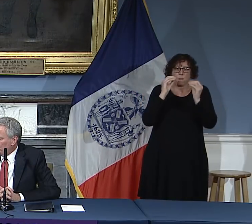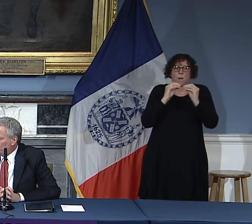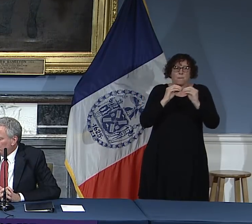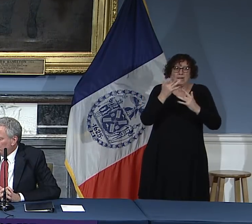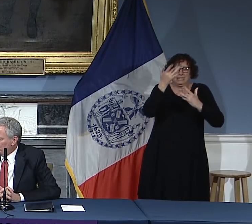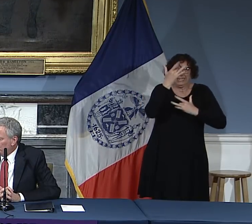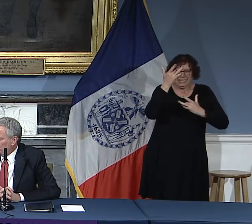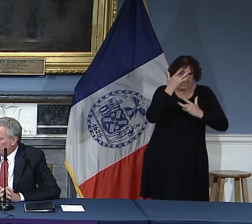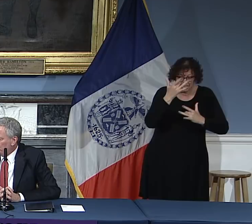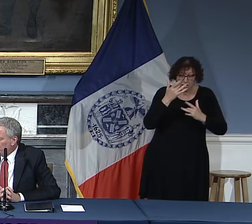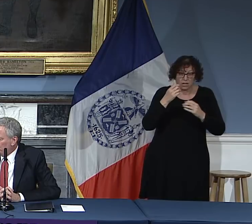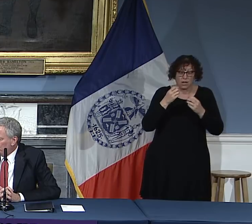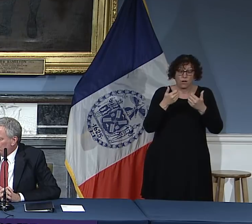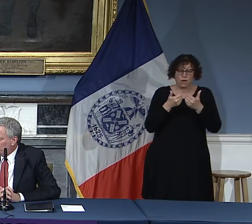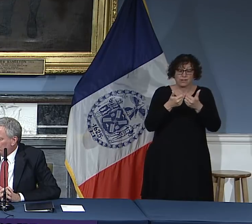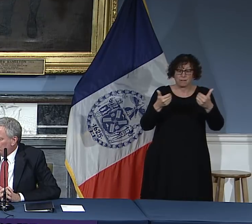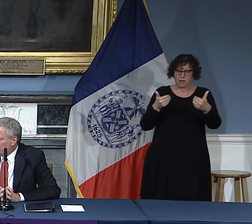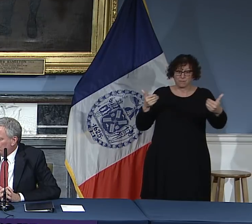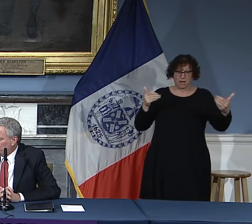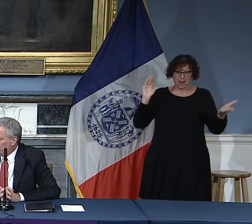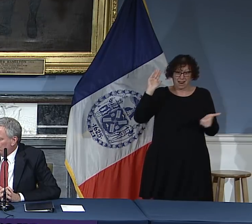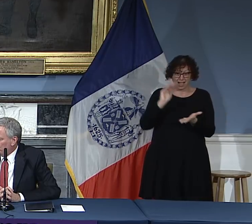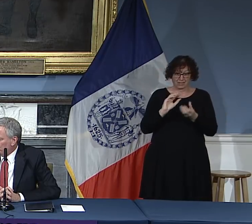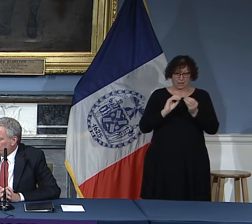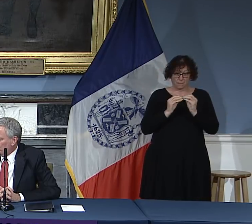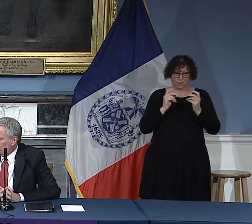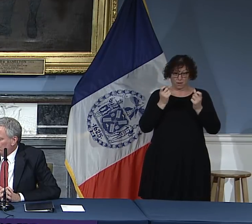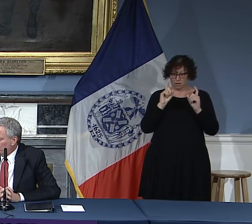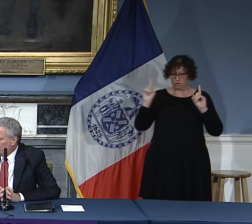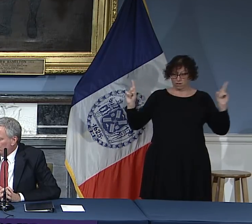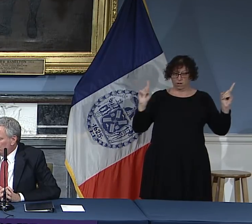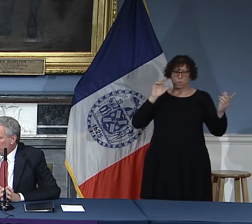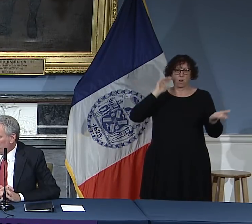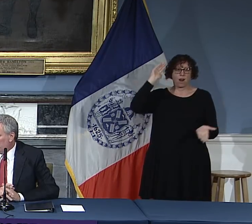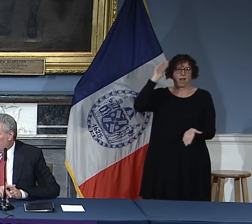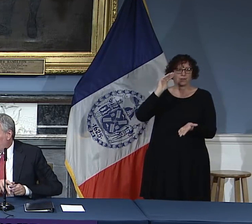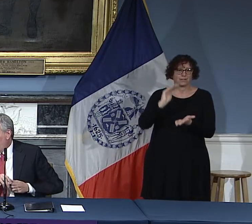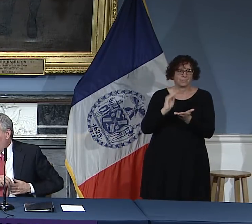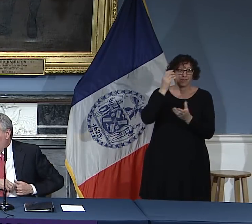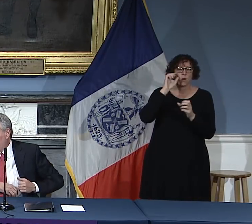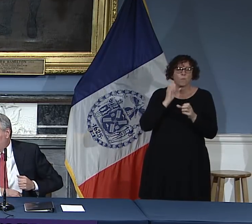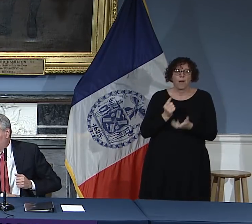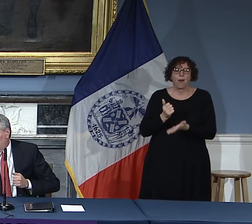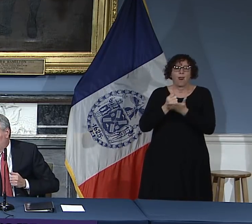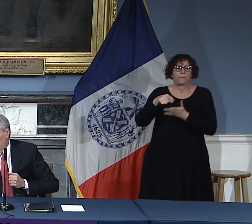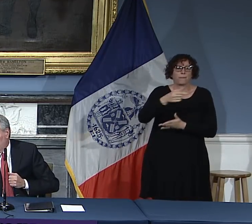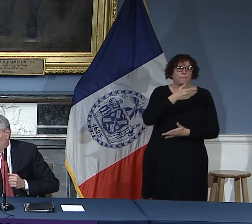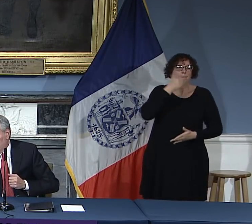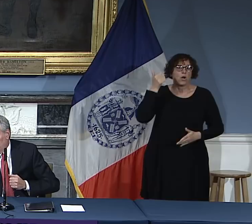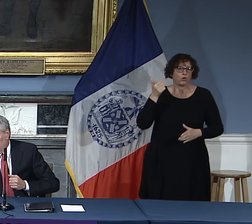WORRIED AND IN REALITY THEY HAVE MAYBE MINIMAL SYMPTOMS. THIS IS AN OPPORTUNITYF OR